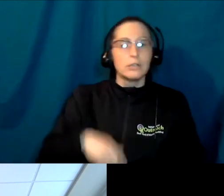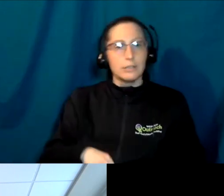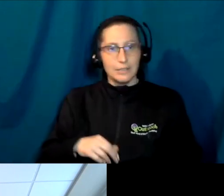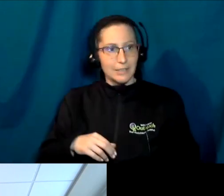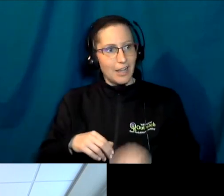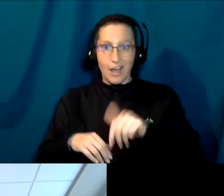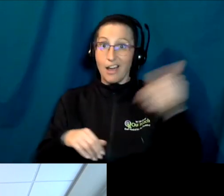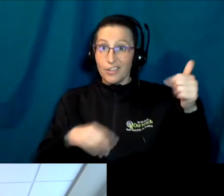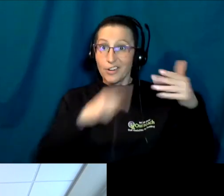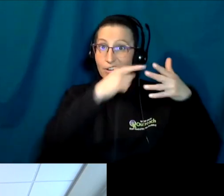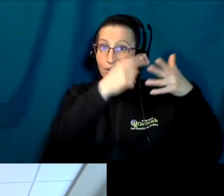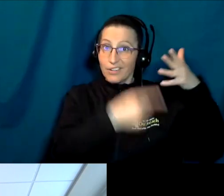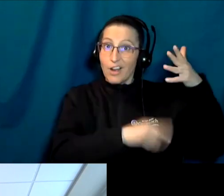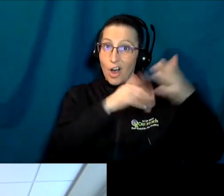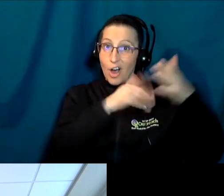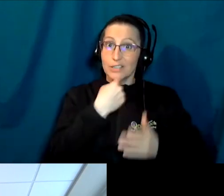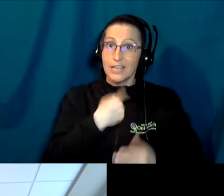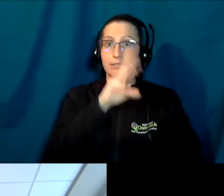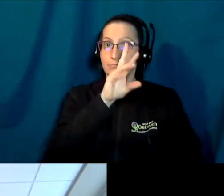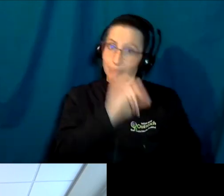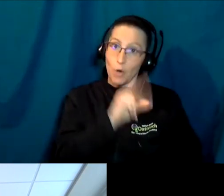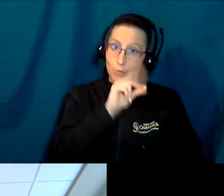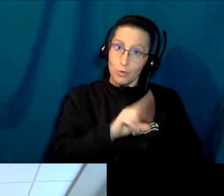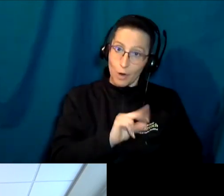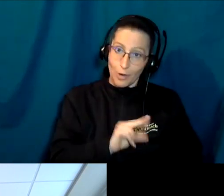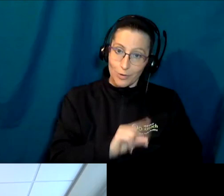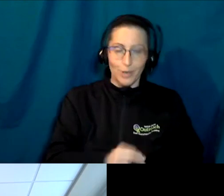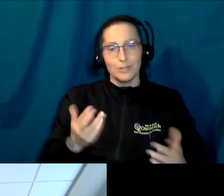employers that have said that the cell phone goes in lockers. So yeah,